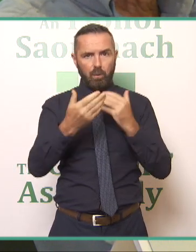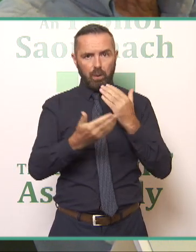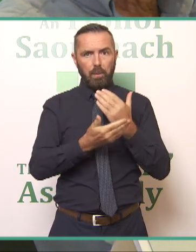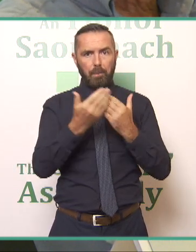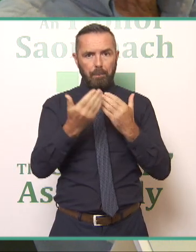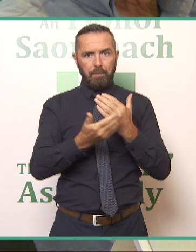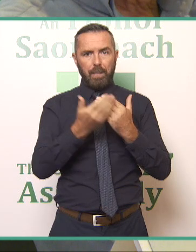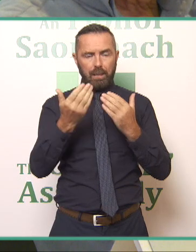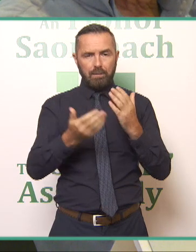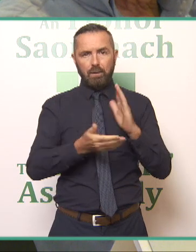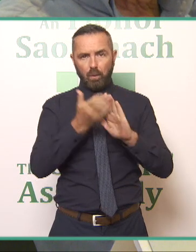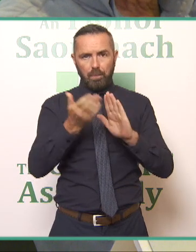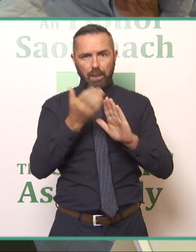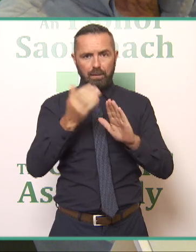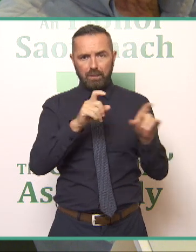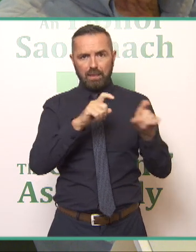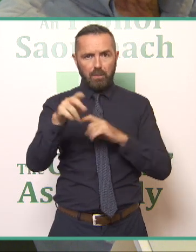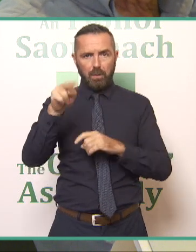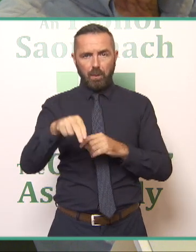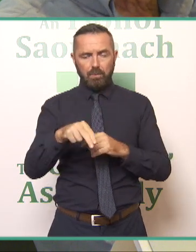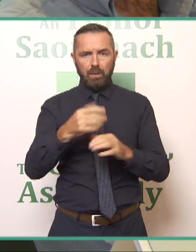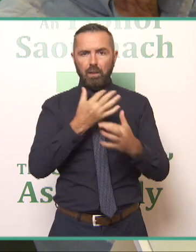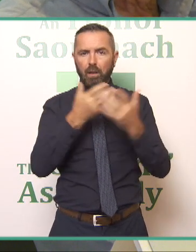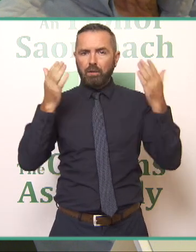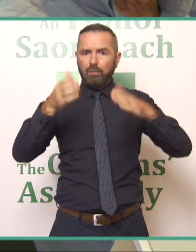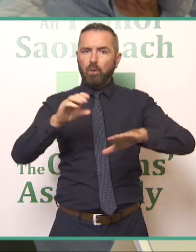we can. I think there's a lot of focus that goes in to from